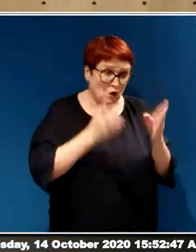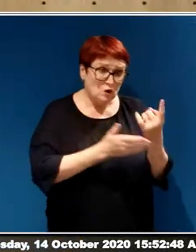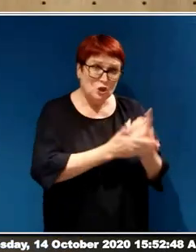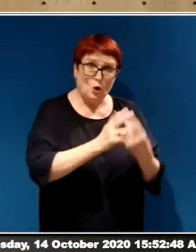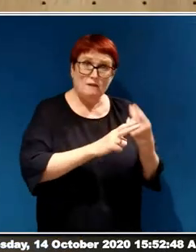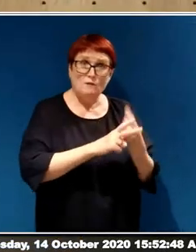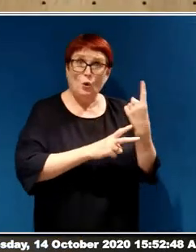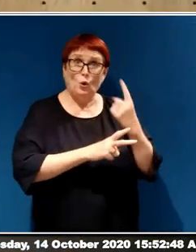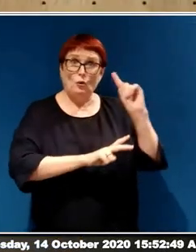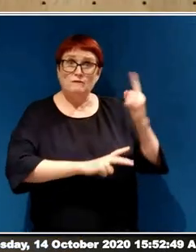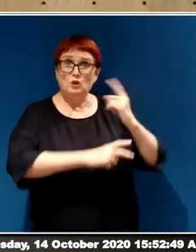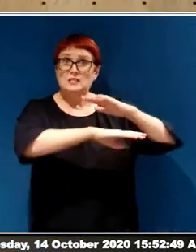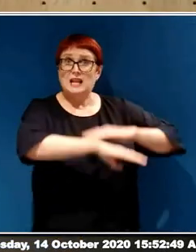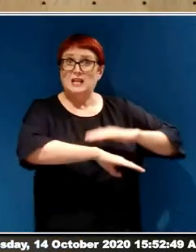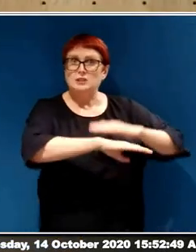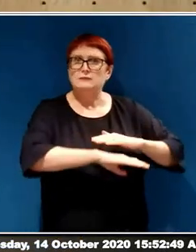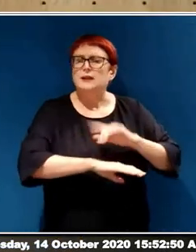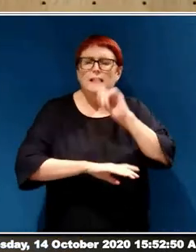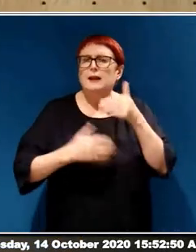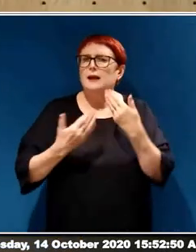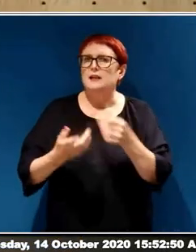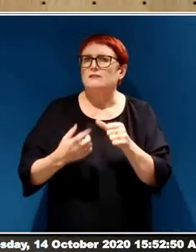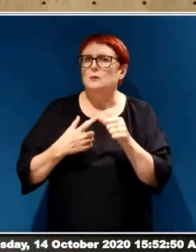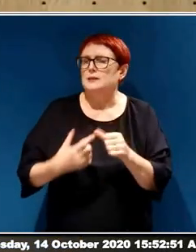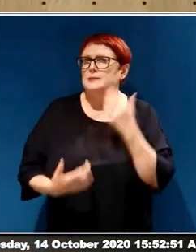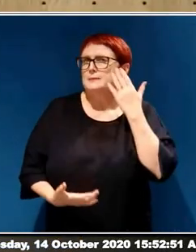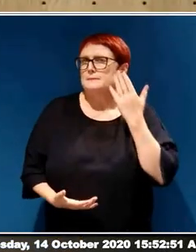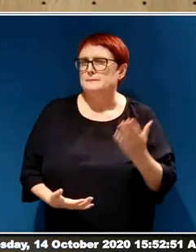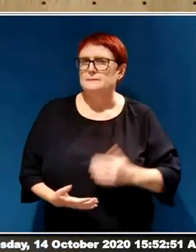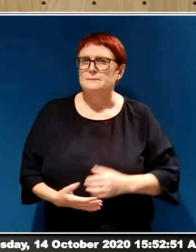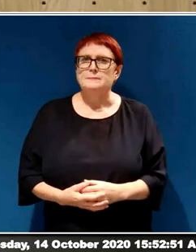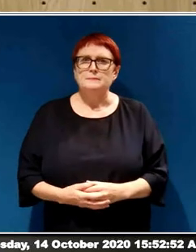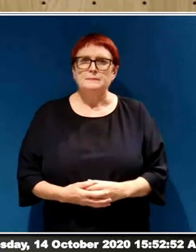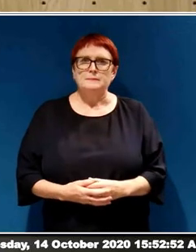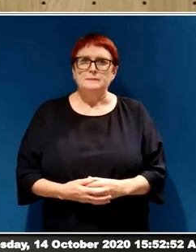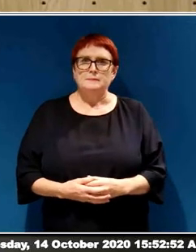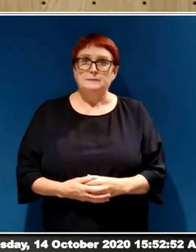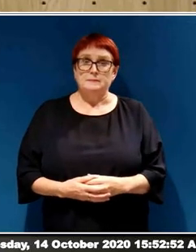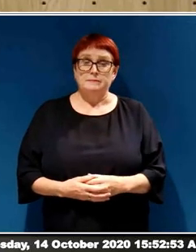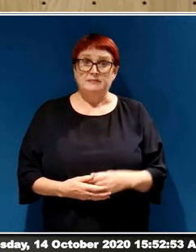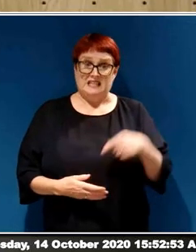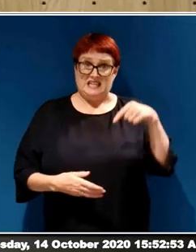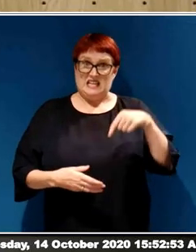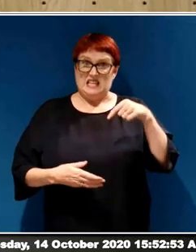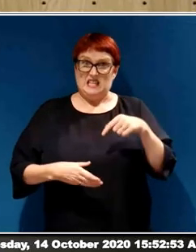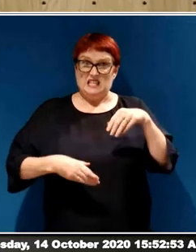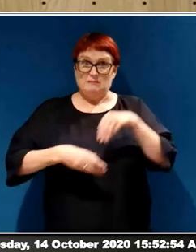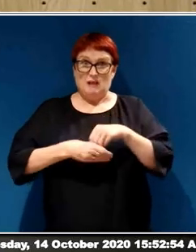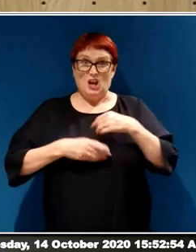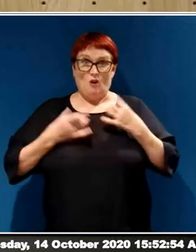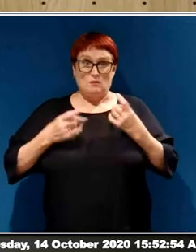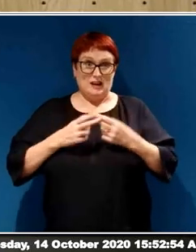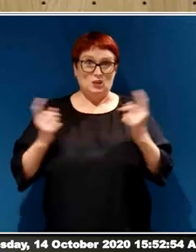This was the most frustrating part of my preparation to speak to the Disability Royal Commission.